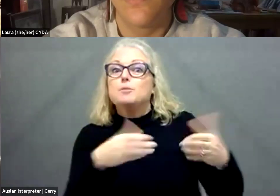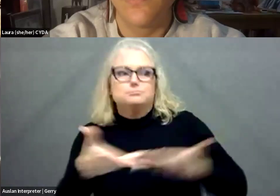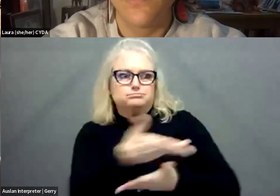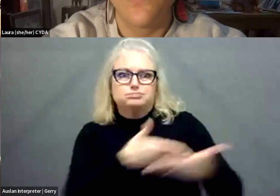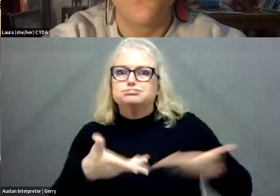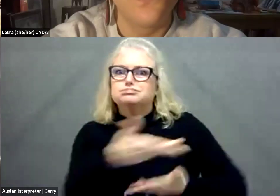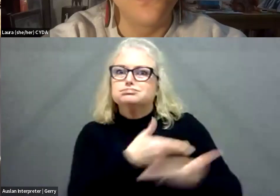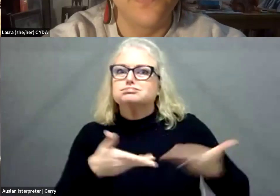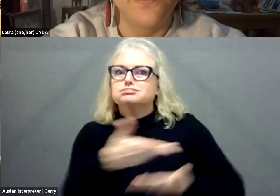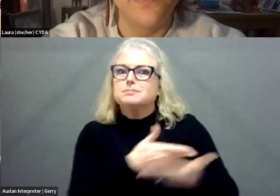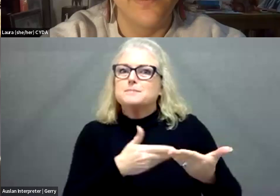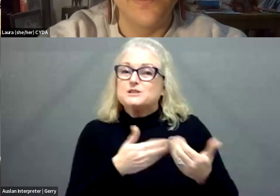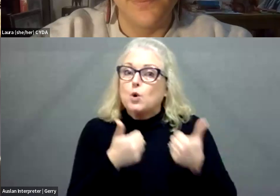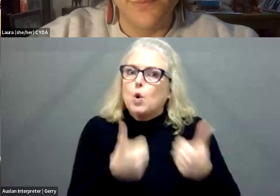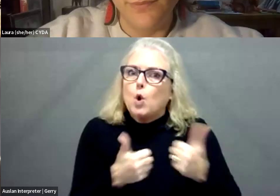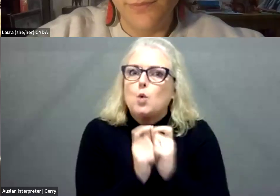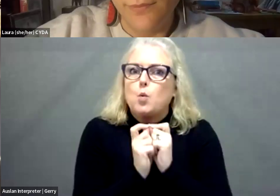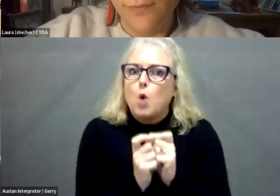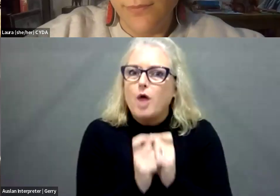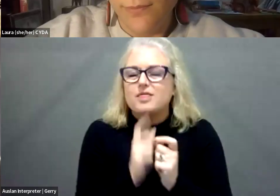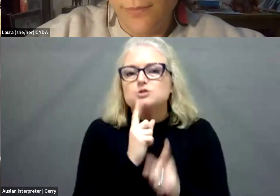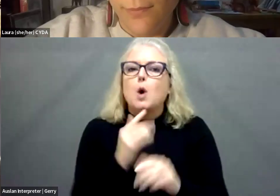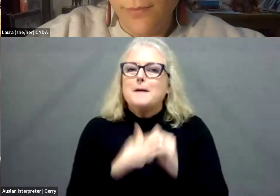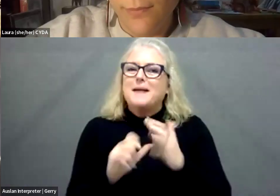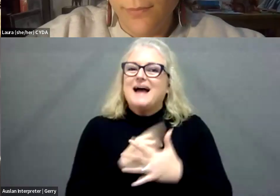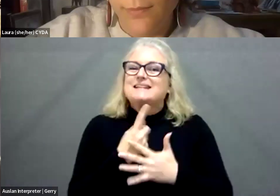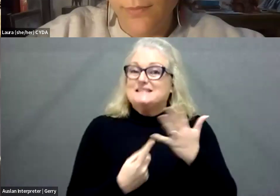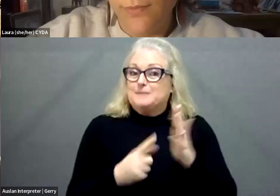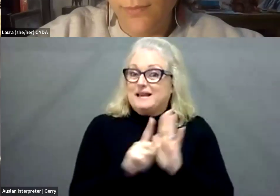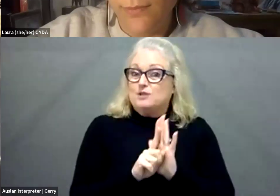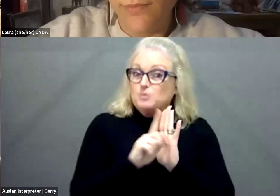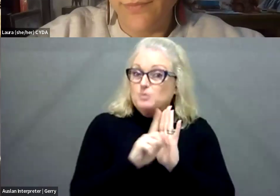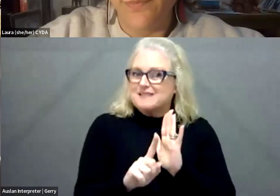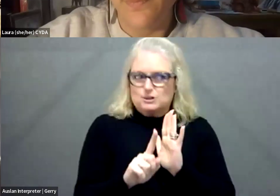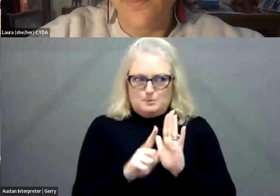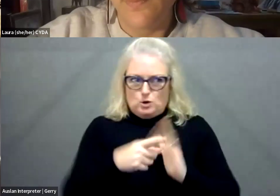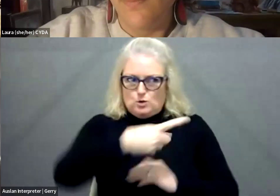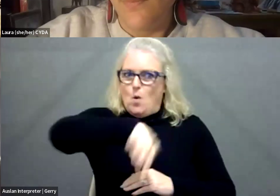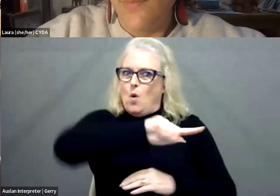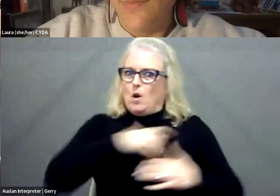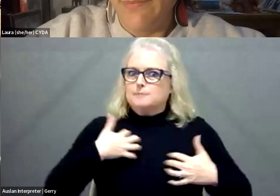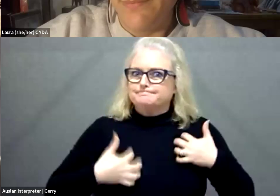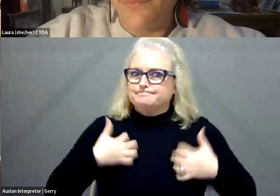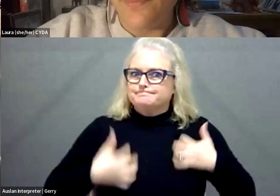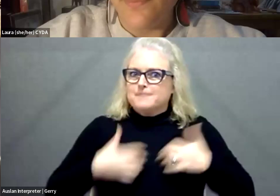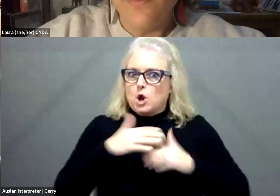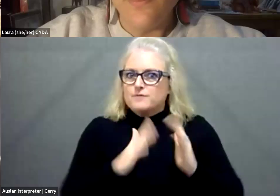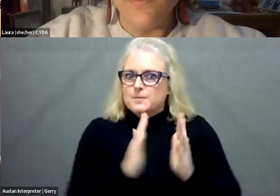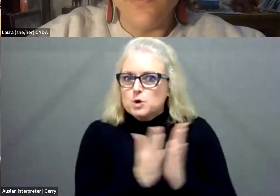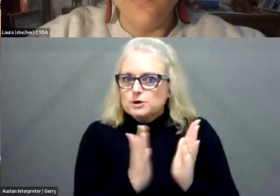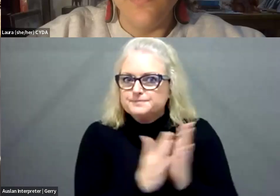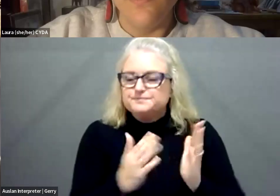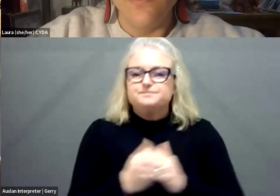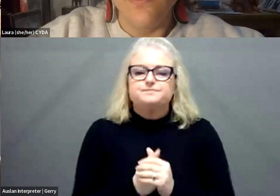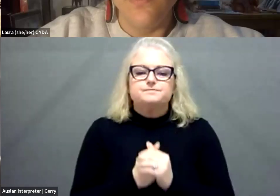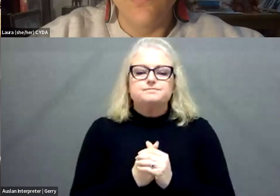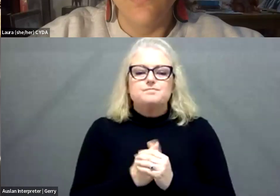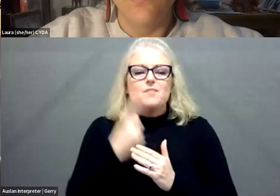representation and kind of take it that step further. I think what Lily touched on earlier